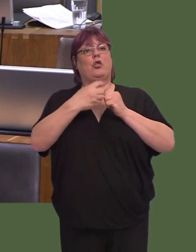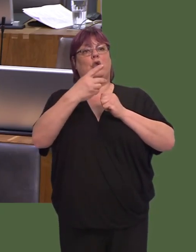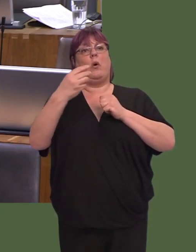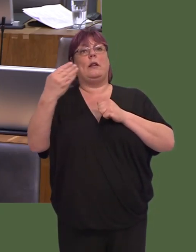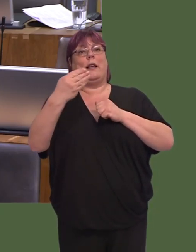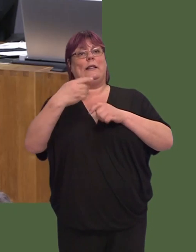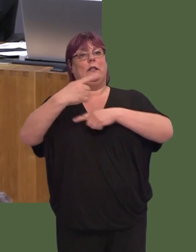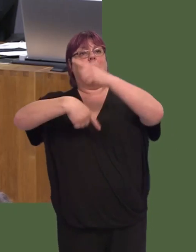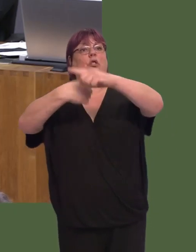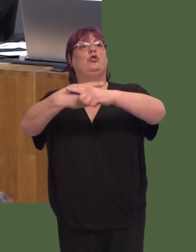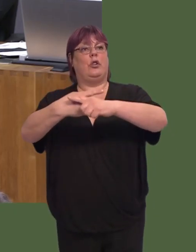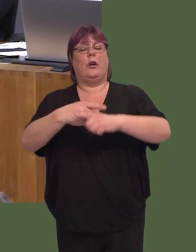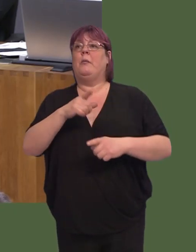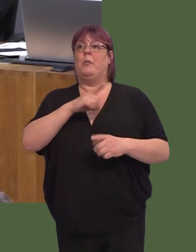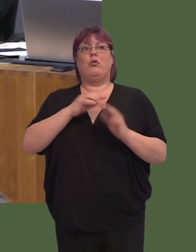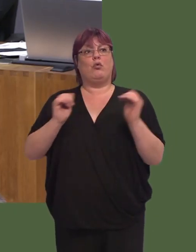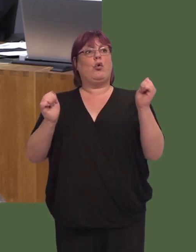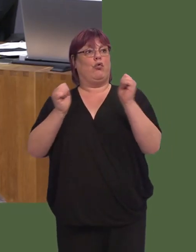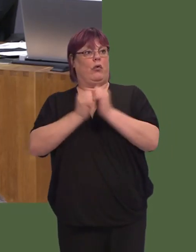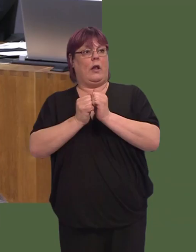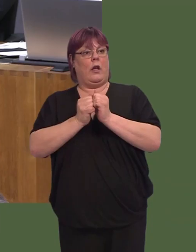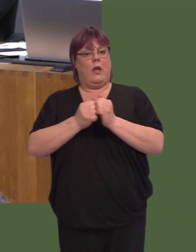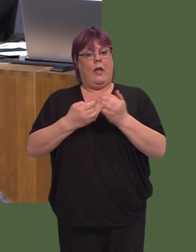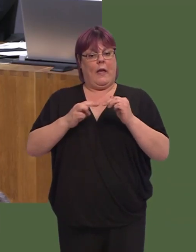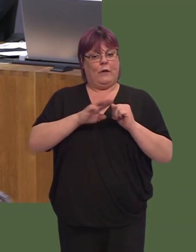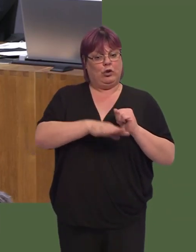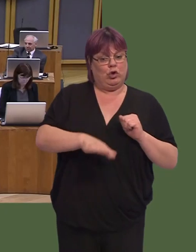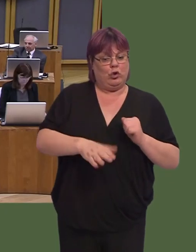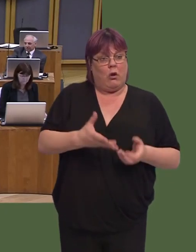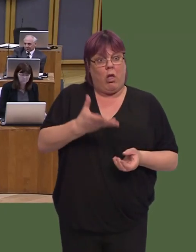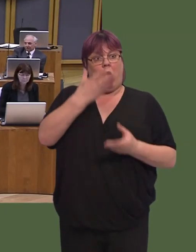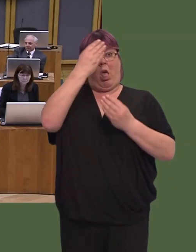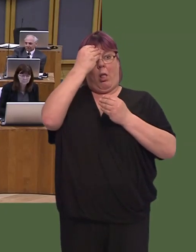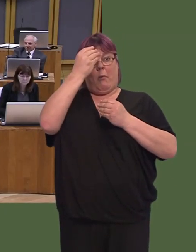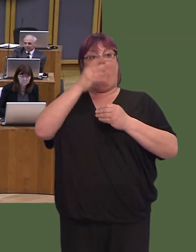the Member that the earlier the engagement with the Welsh language and the more frequent